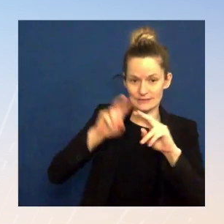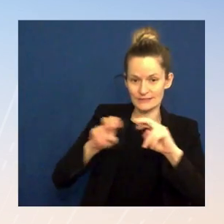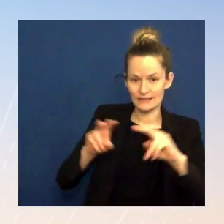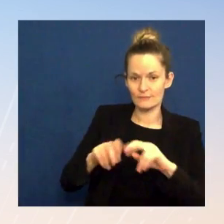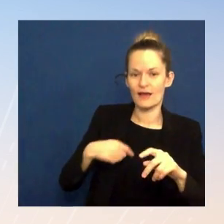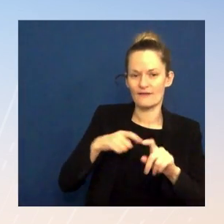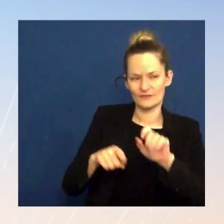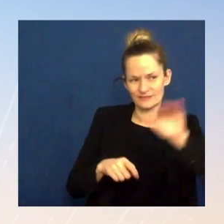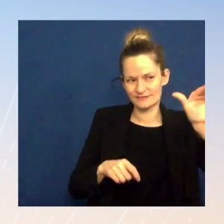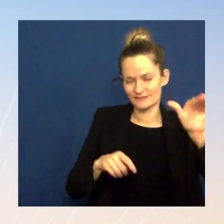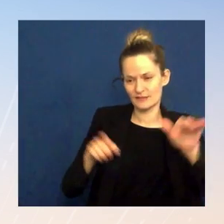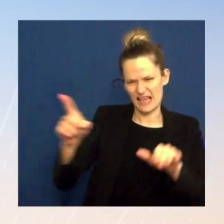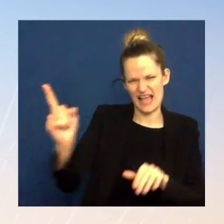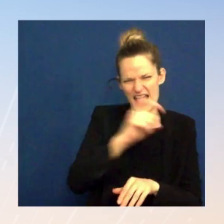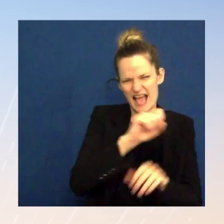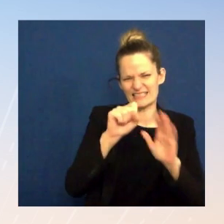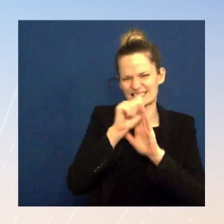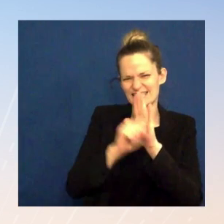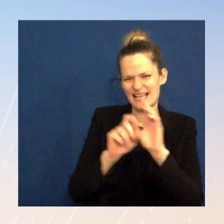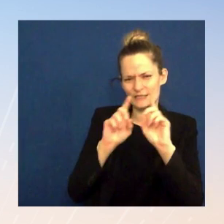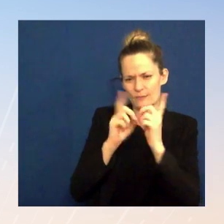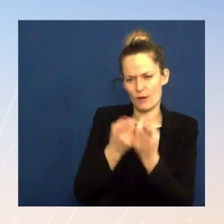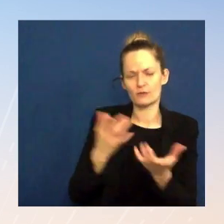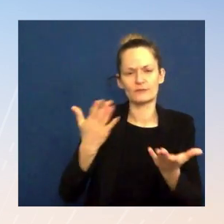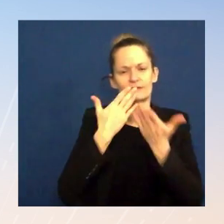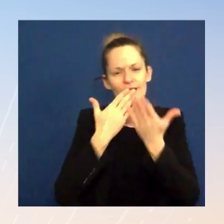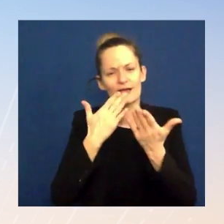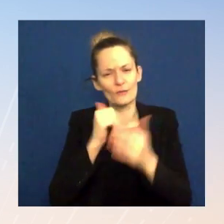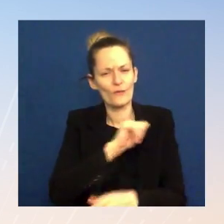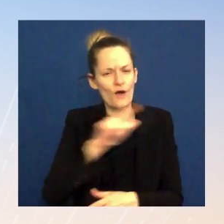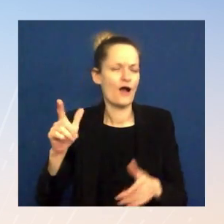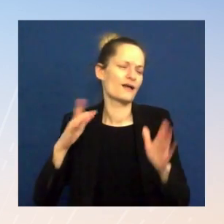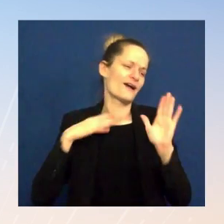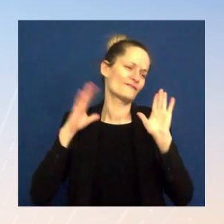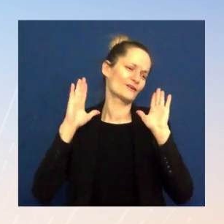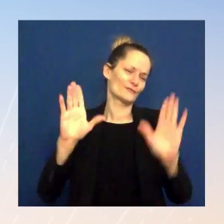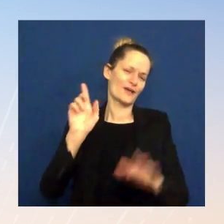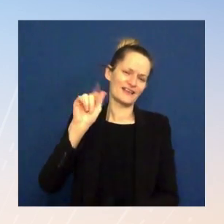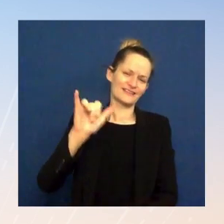Thank you all so much. Have a great day.